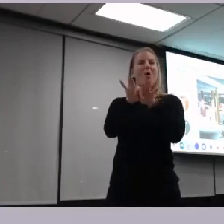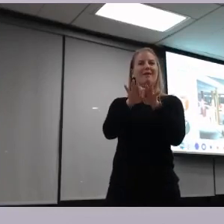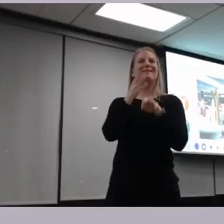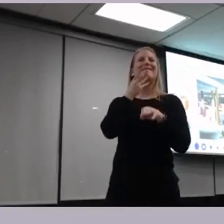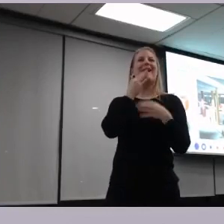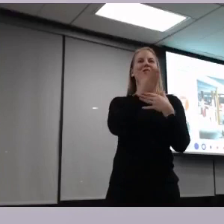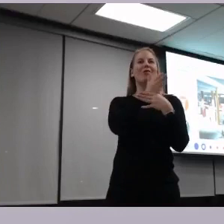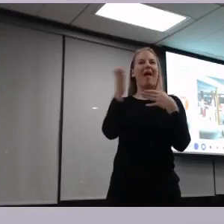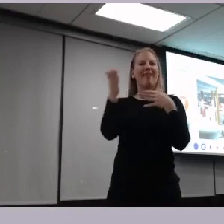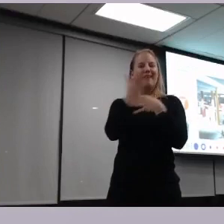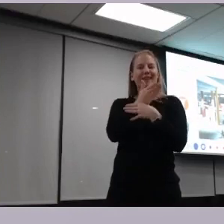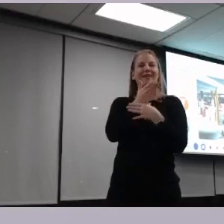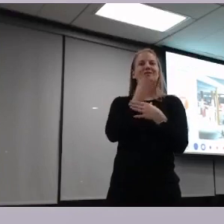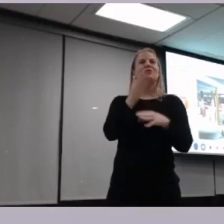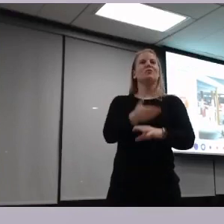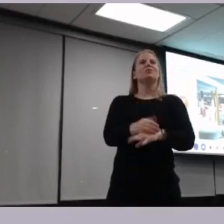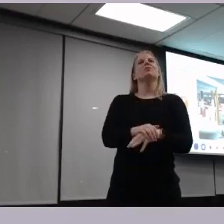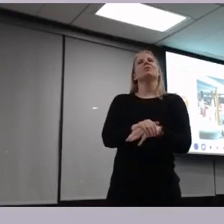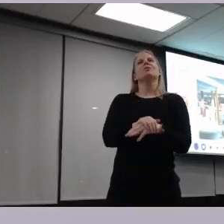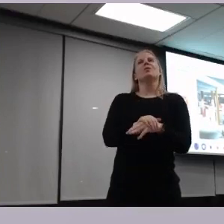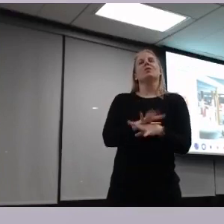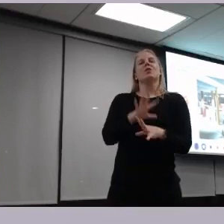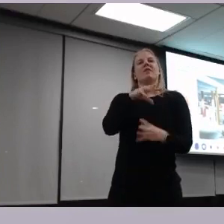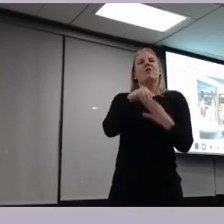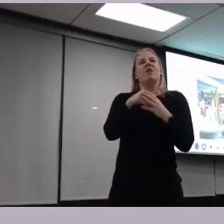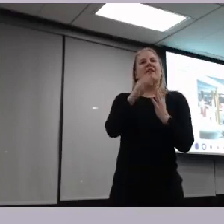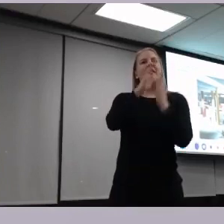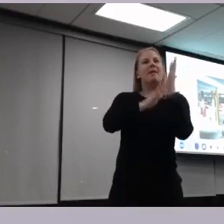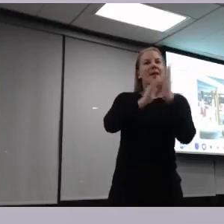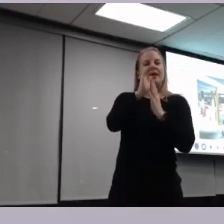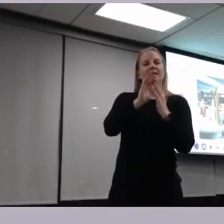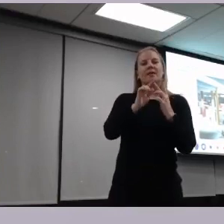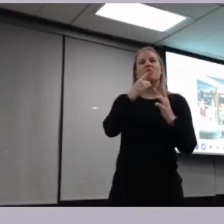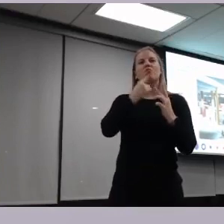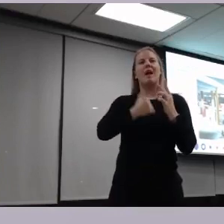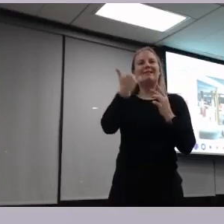Enhanced lighting renders this a safer as well as more pedestrian friendly.